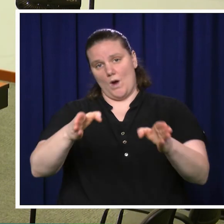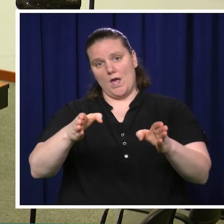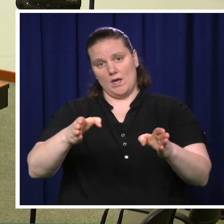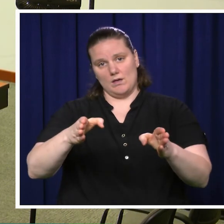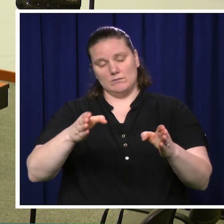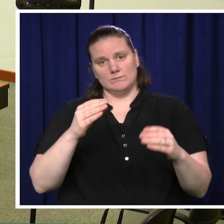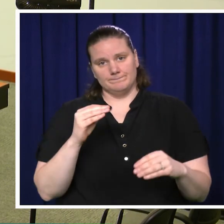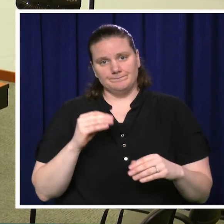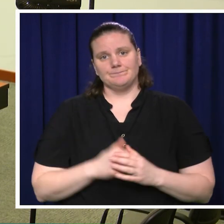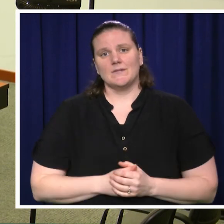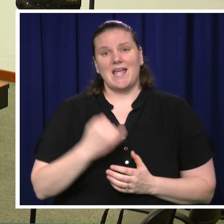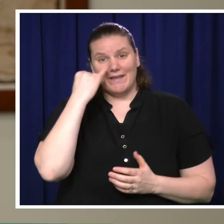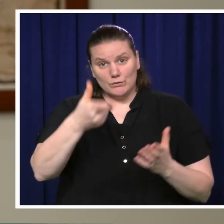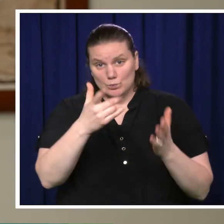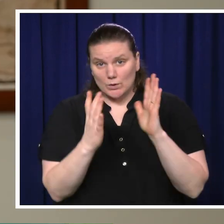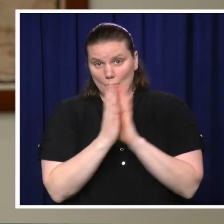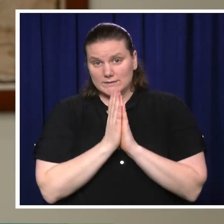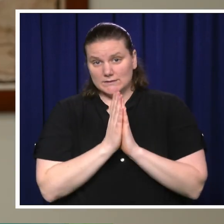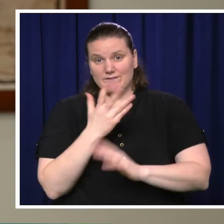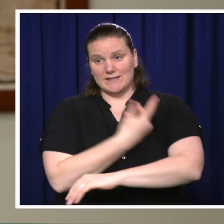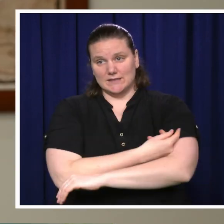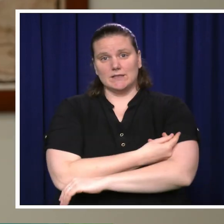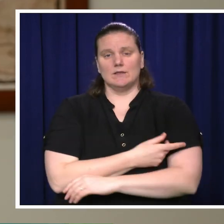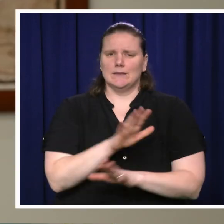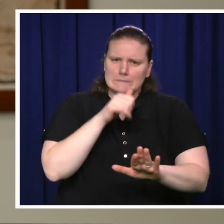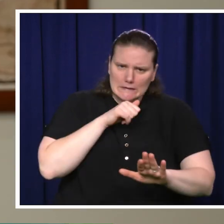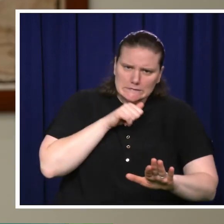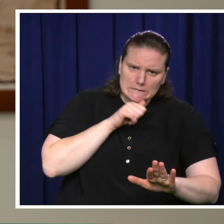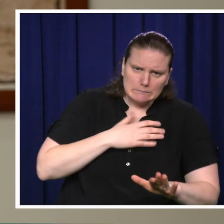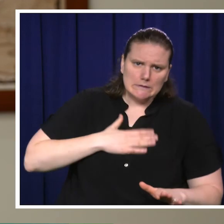But we are now moving in the right direction for those who are requesting vaccine?